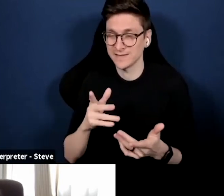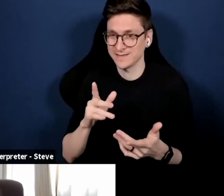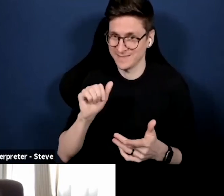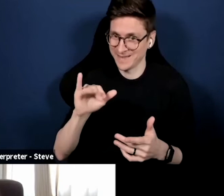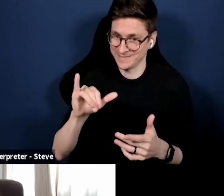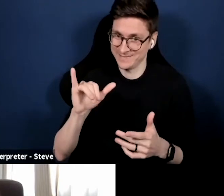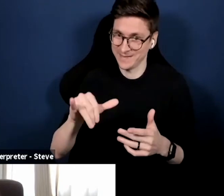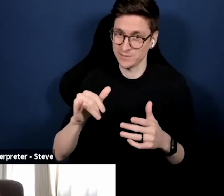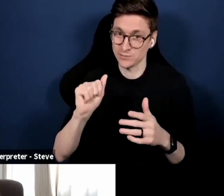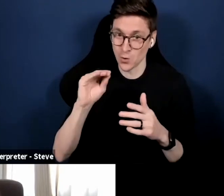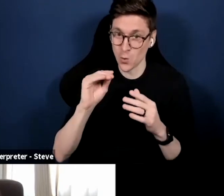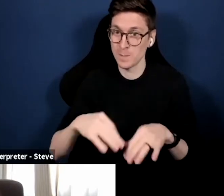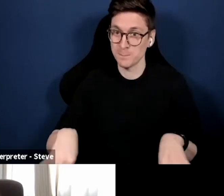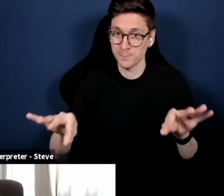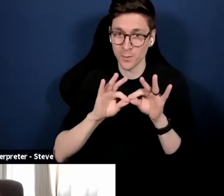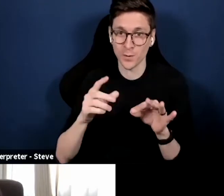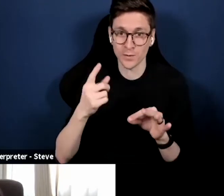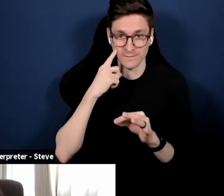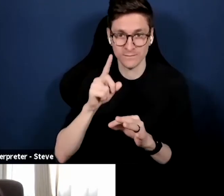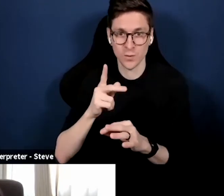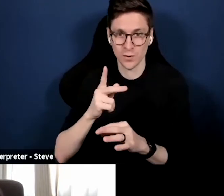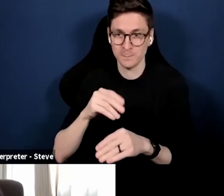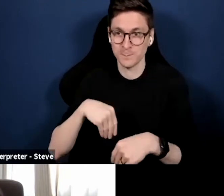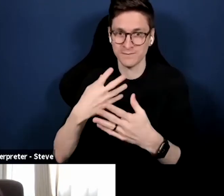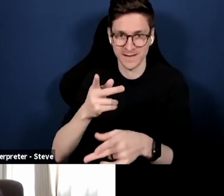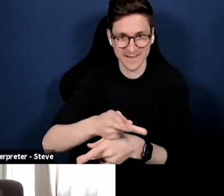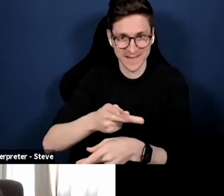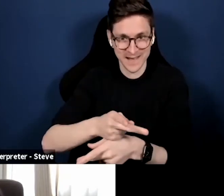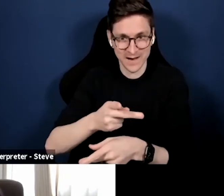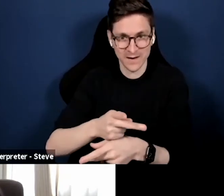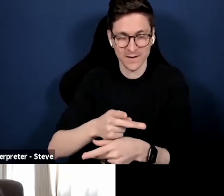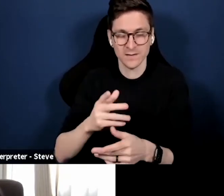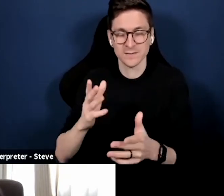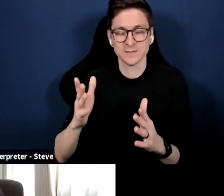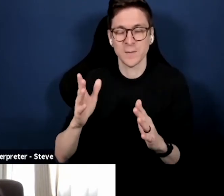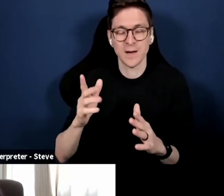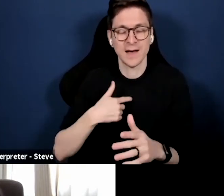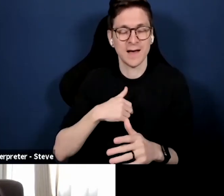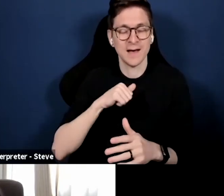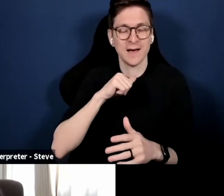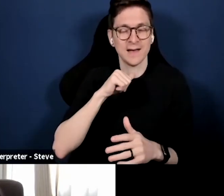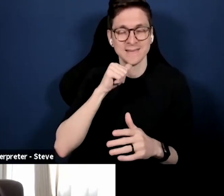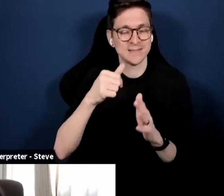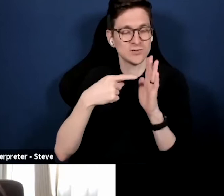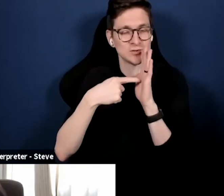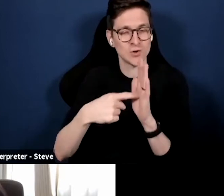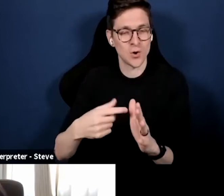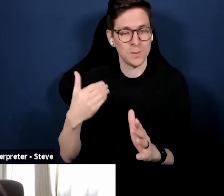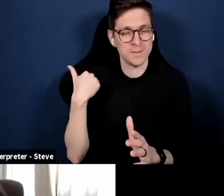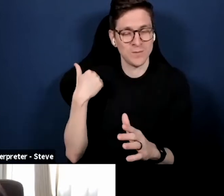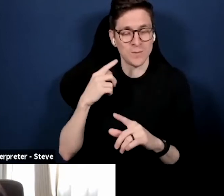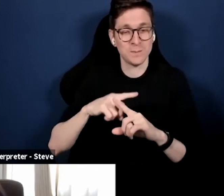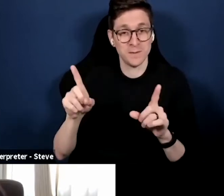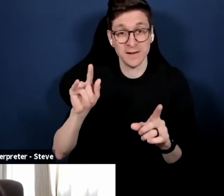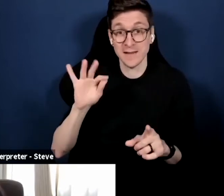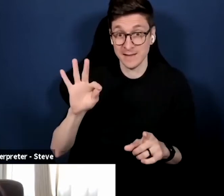caregiving and so with baby x i didn't show this but if baby x gets upset then one of